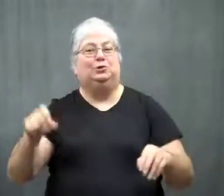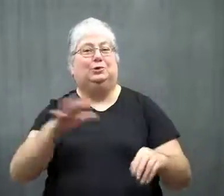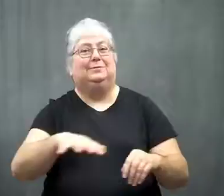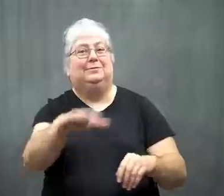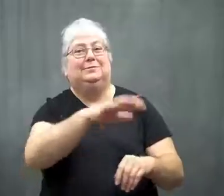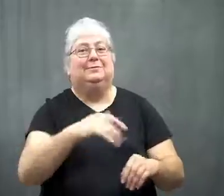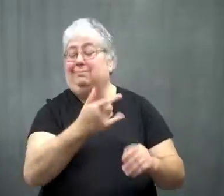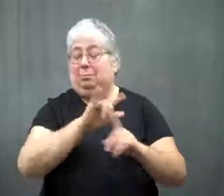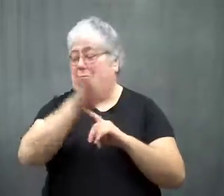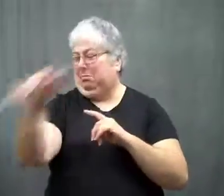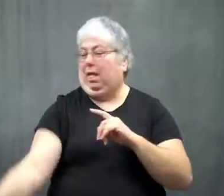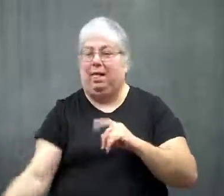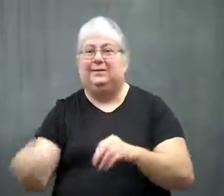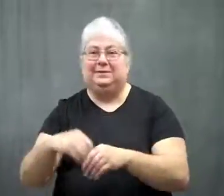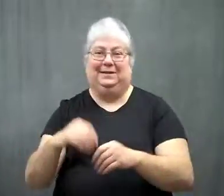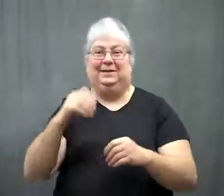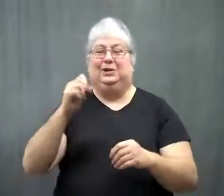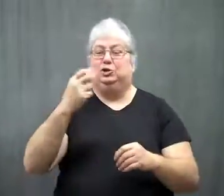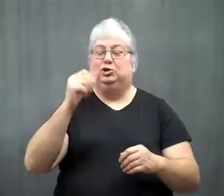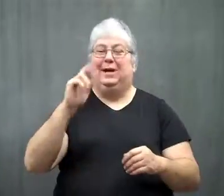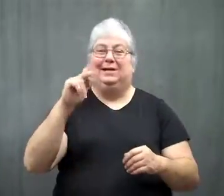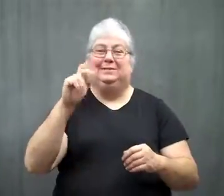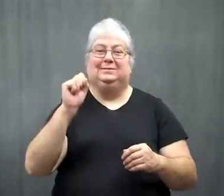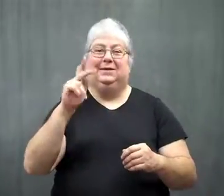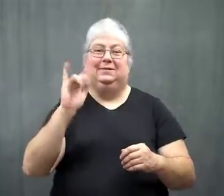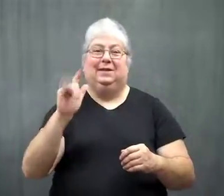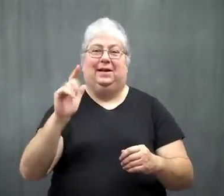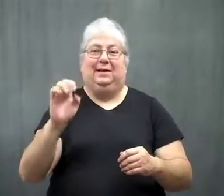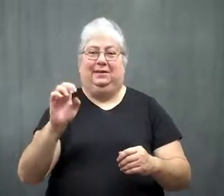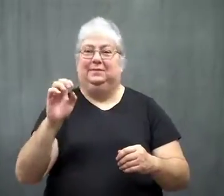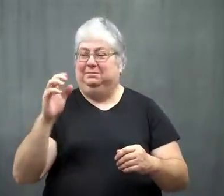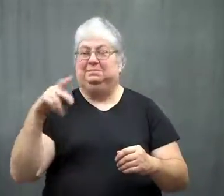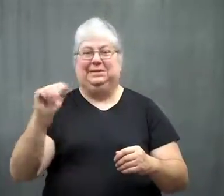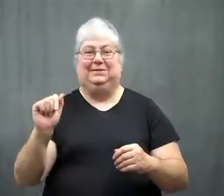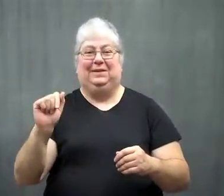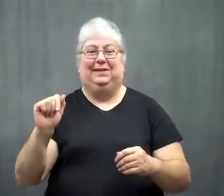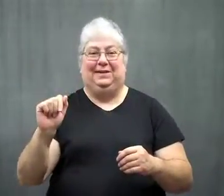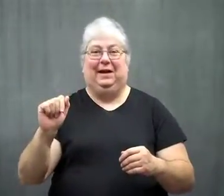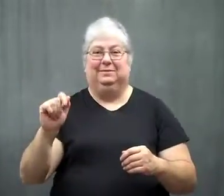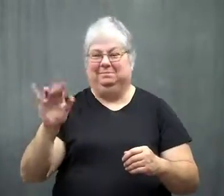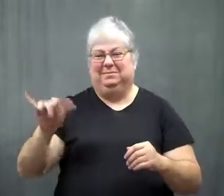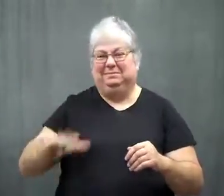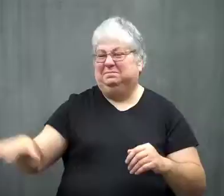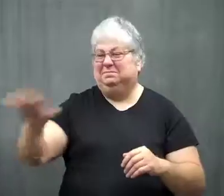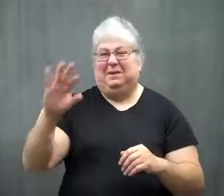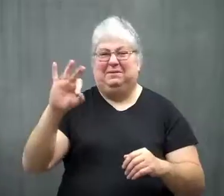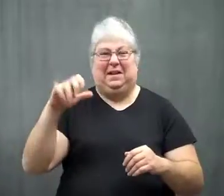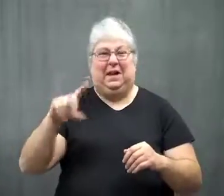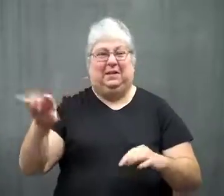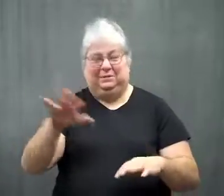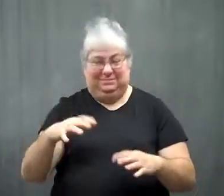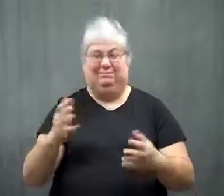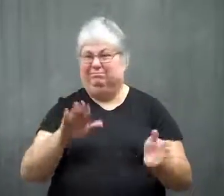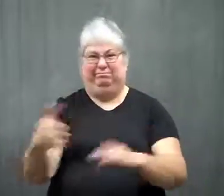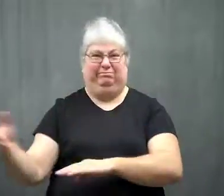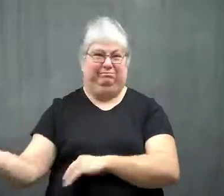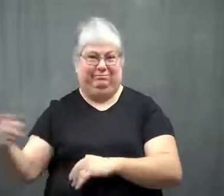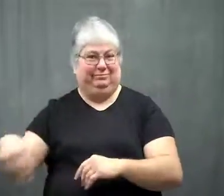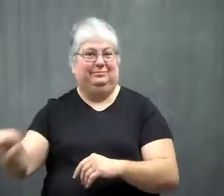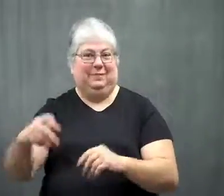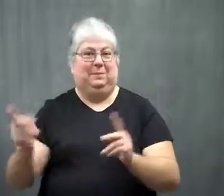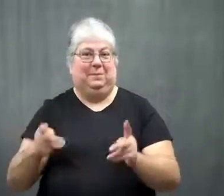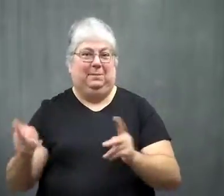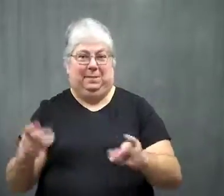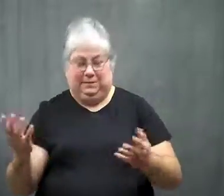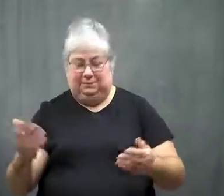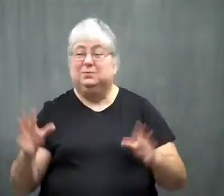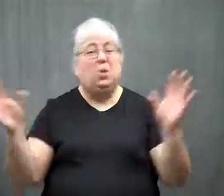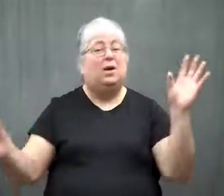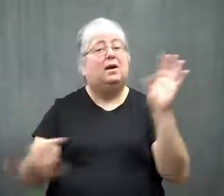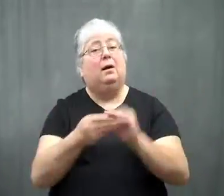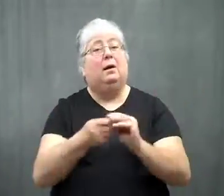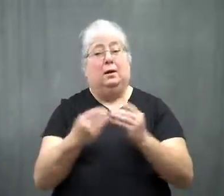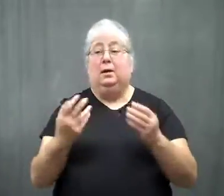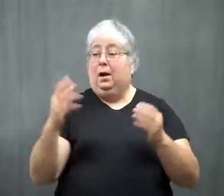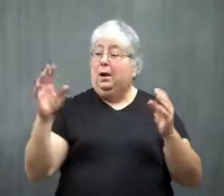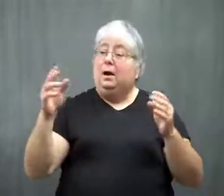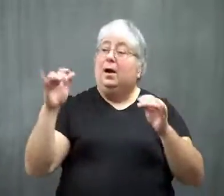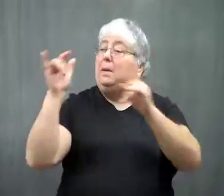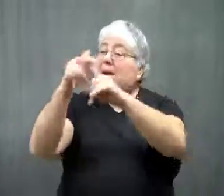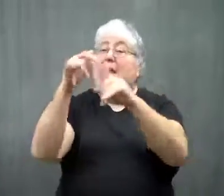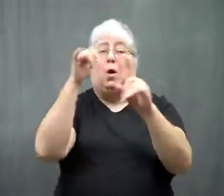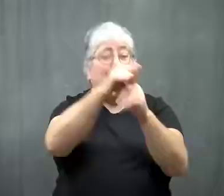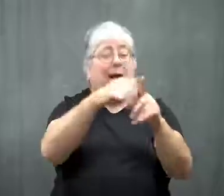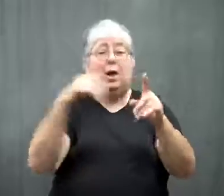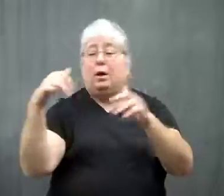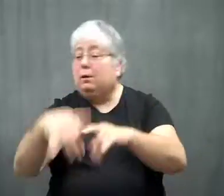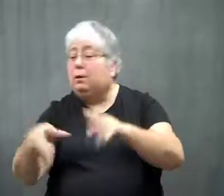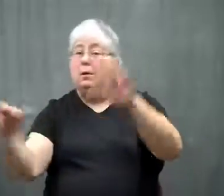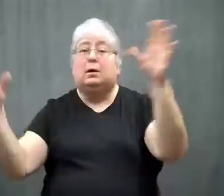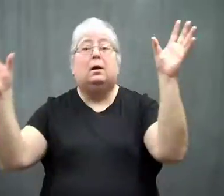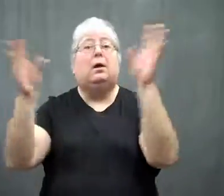but crashed into a field in Shanksville, Pennsylvania instead.